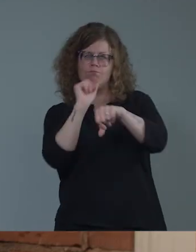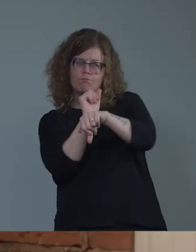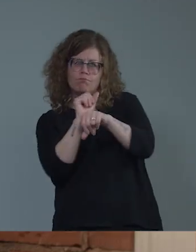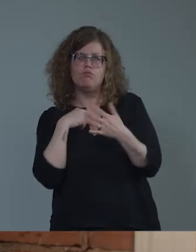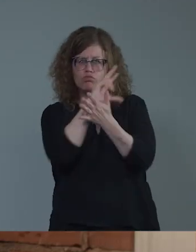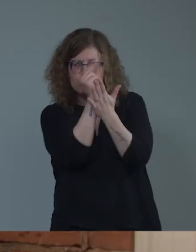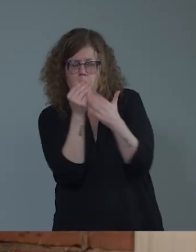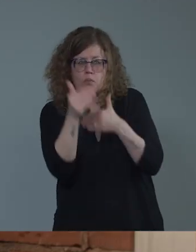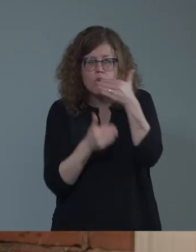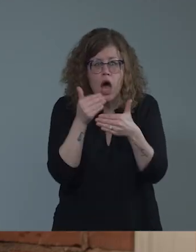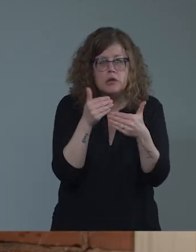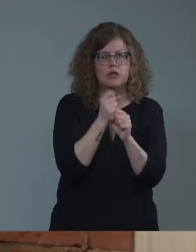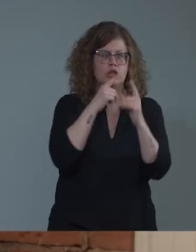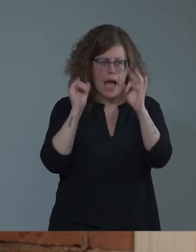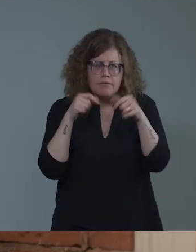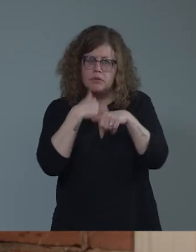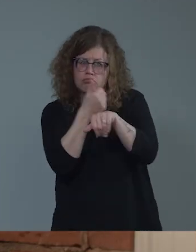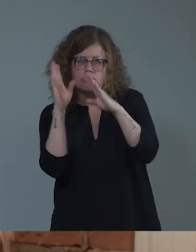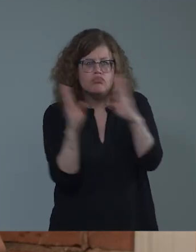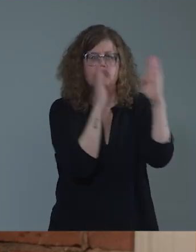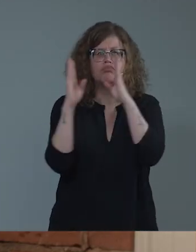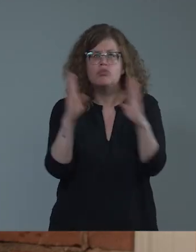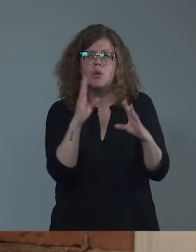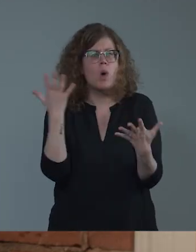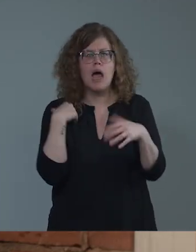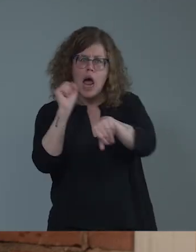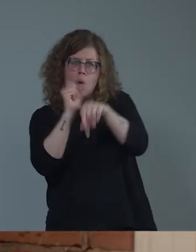develop new ideas and technologies that create these projects.